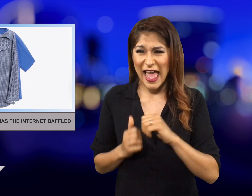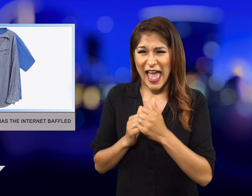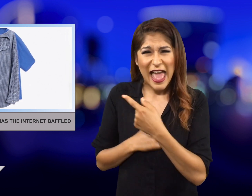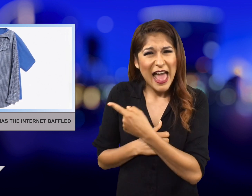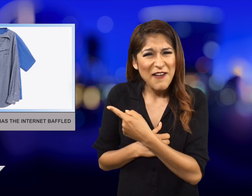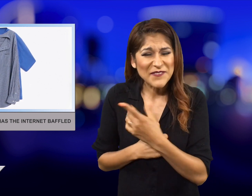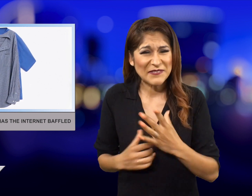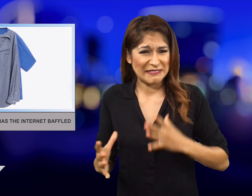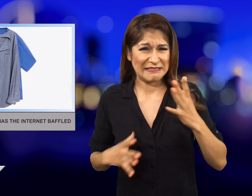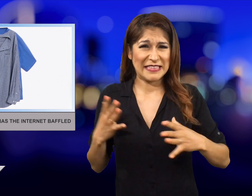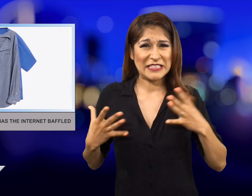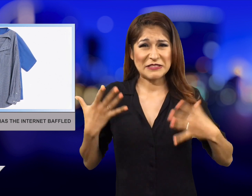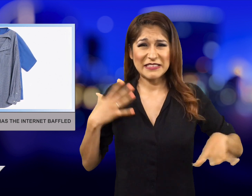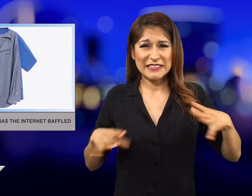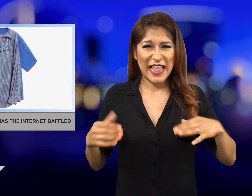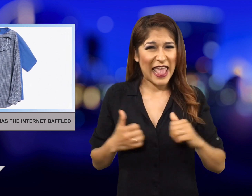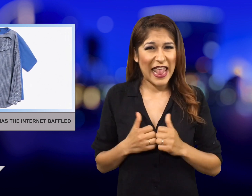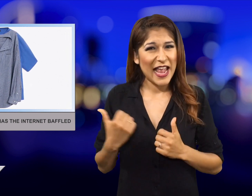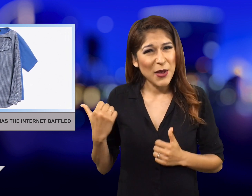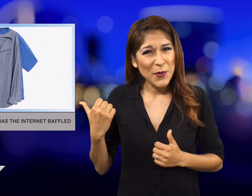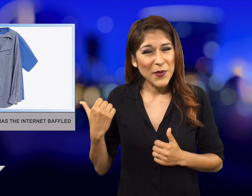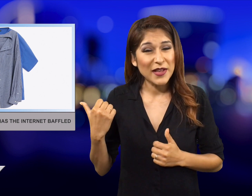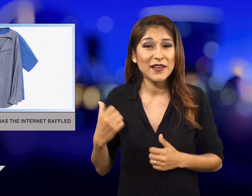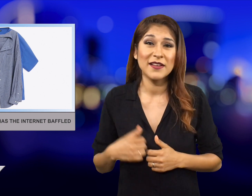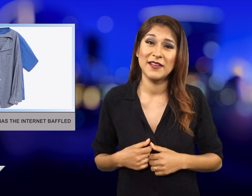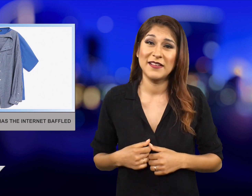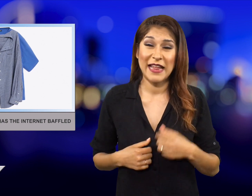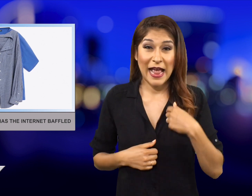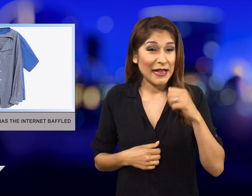Do they honestly think that's high fashion?